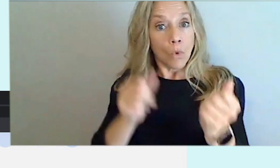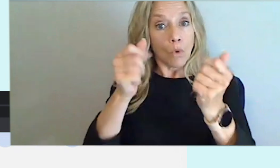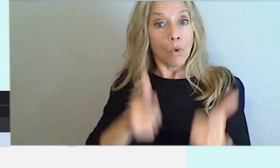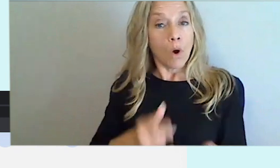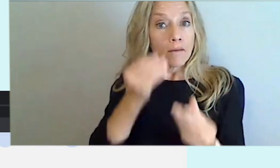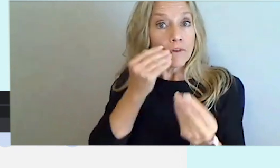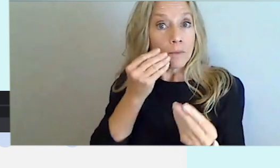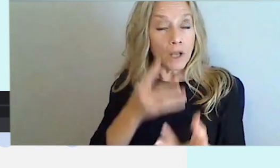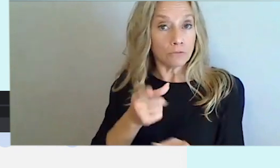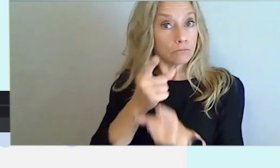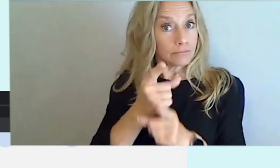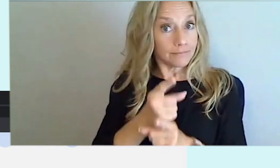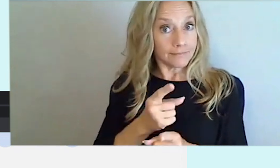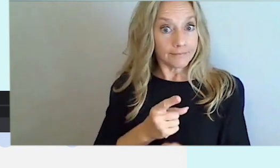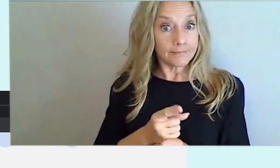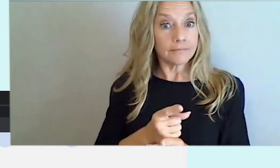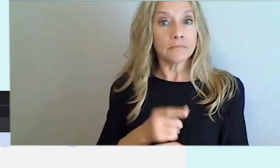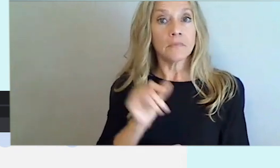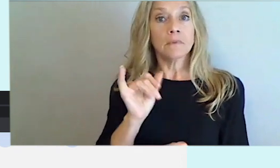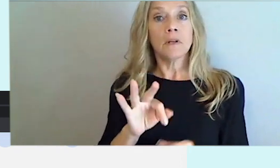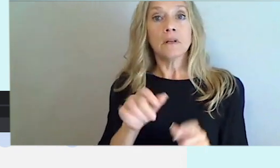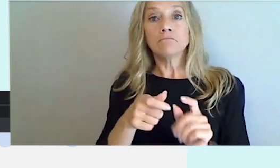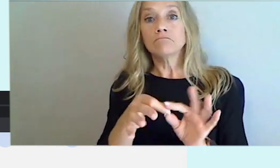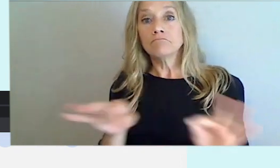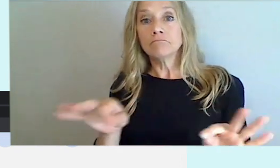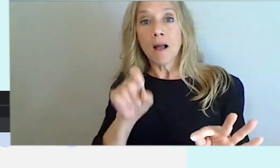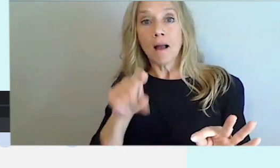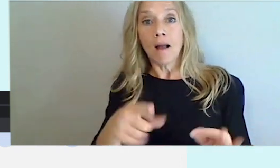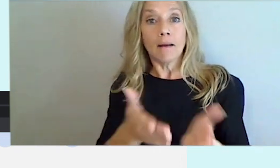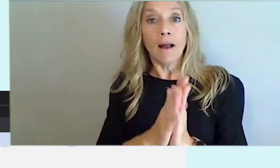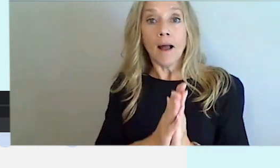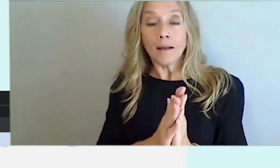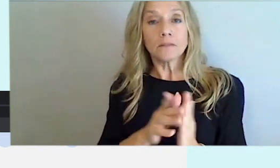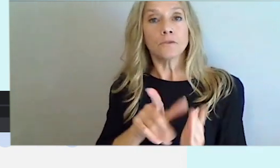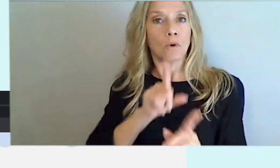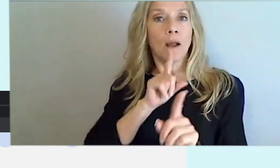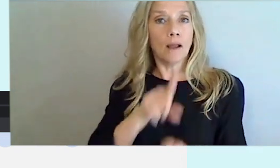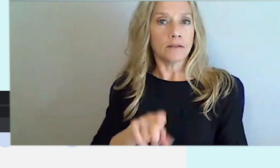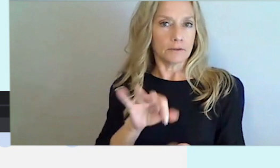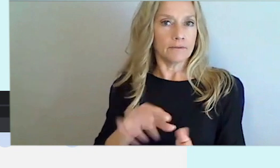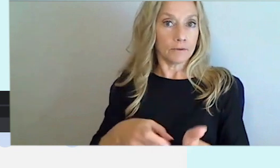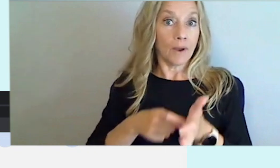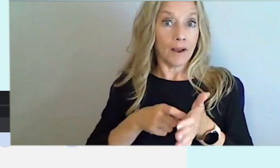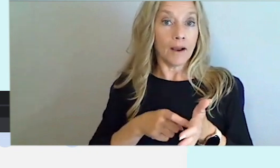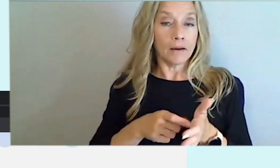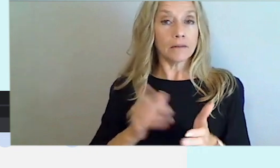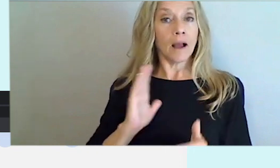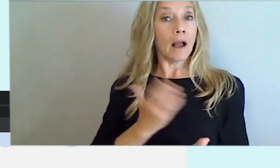and answer any required questions. For this example, no one is being claimed